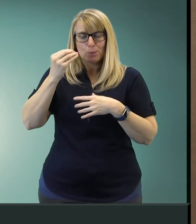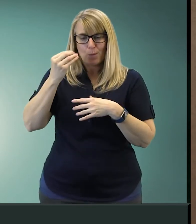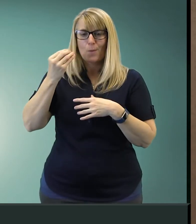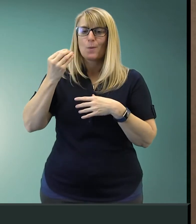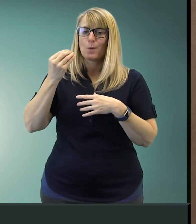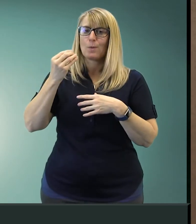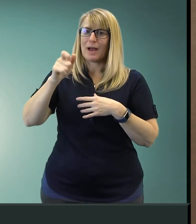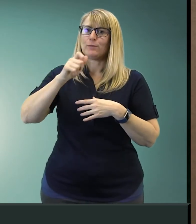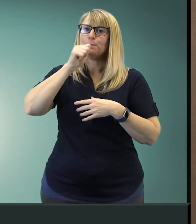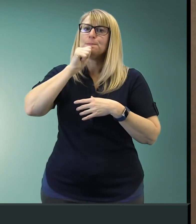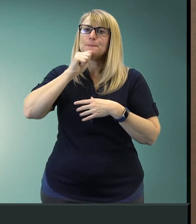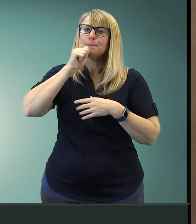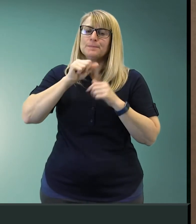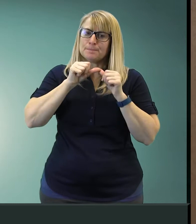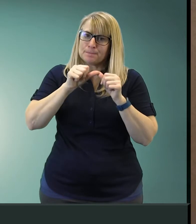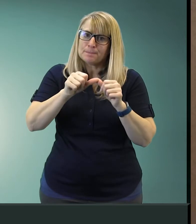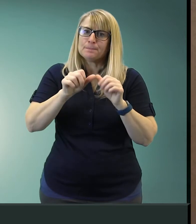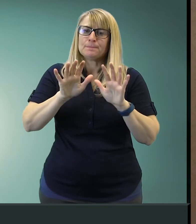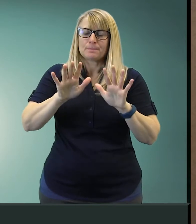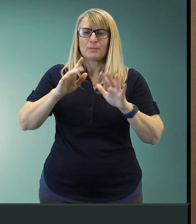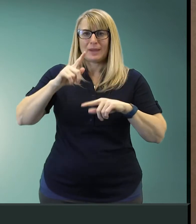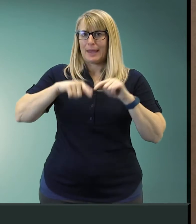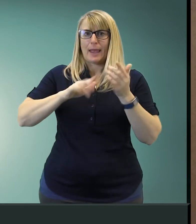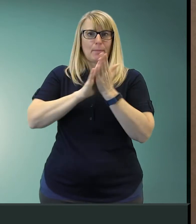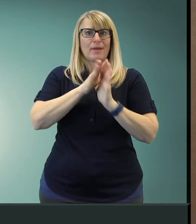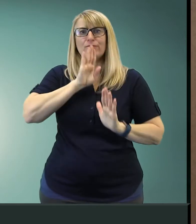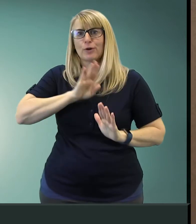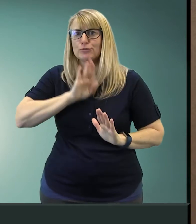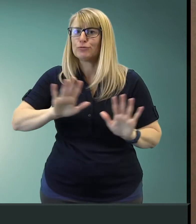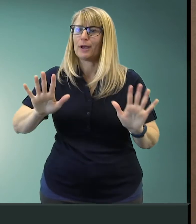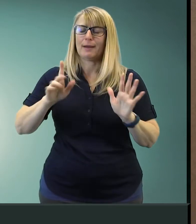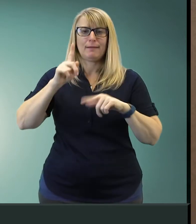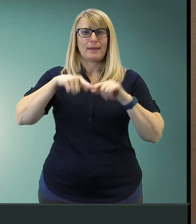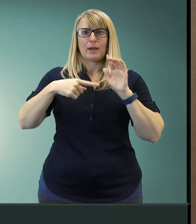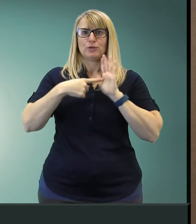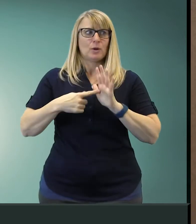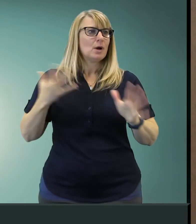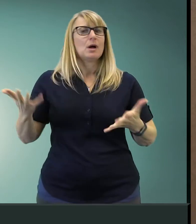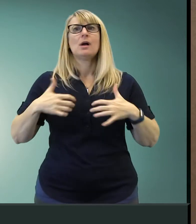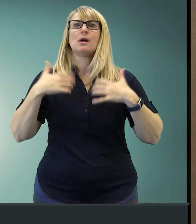Really, you have to be patient. You can't get frustrated. You can't show any sign of frustration,